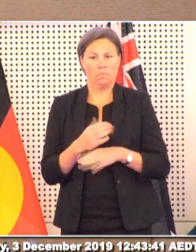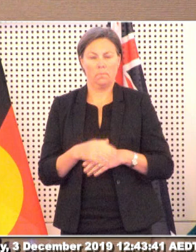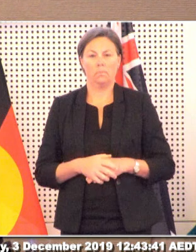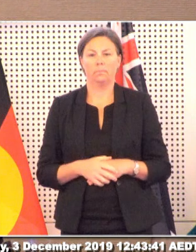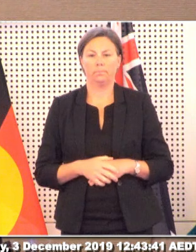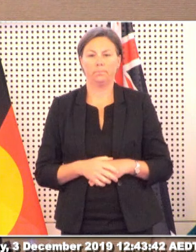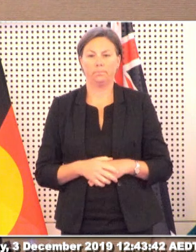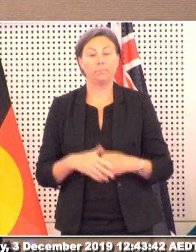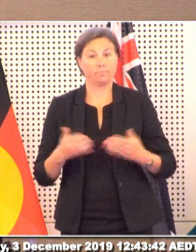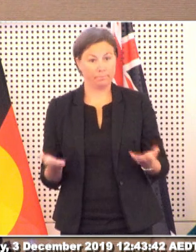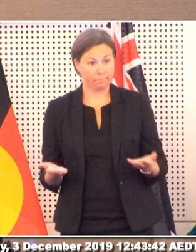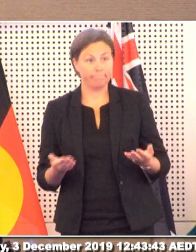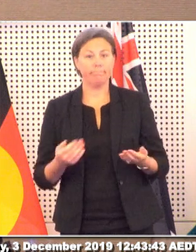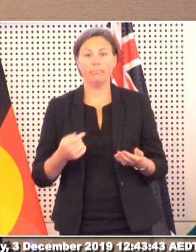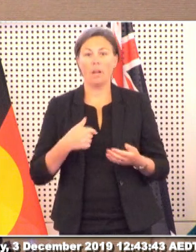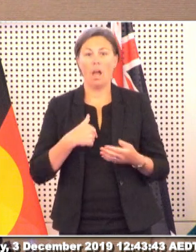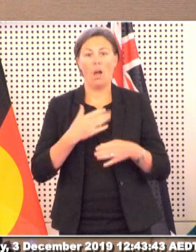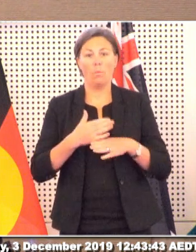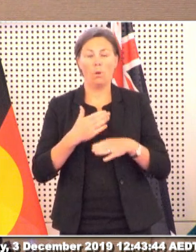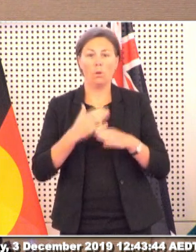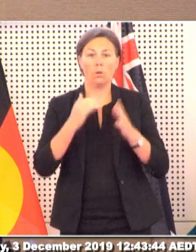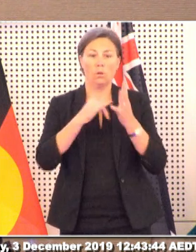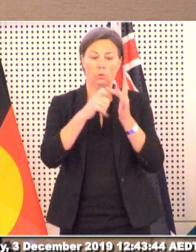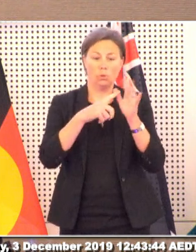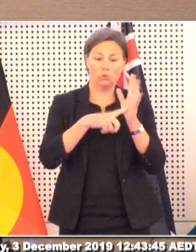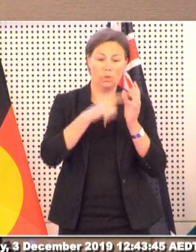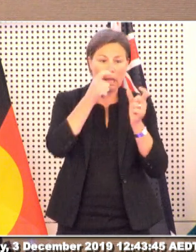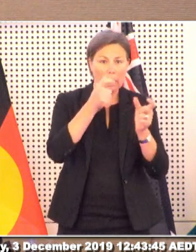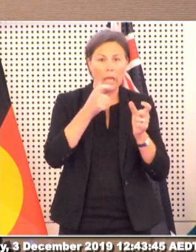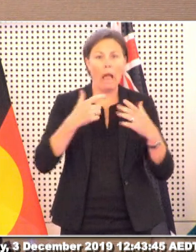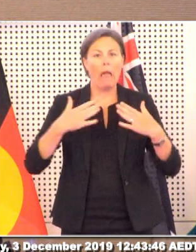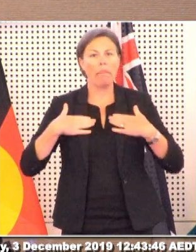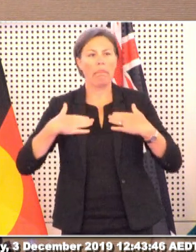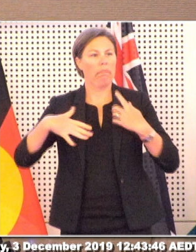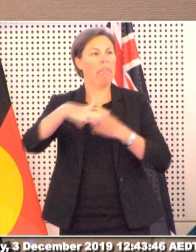I’ve worked in social care and health settings for all of my life.